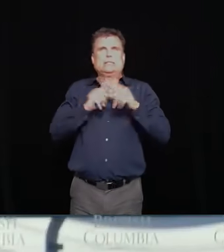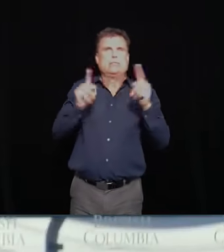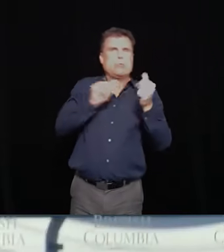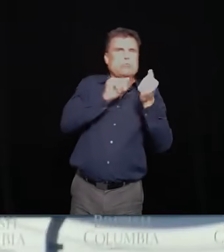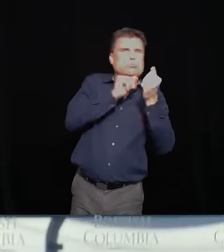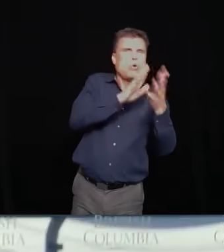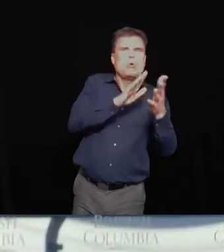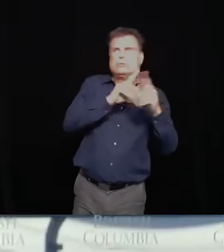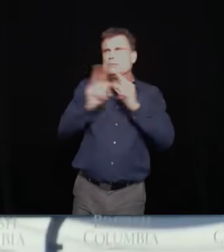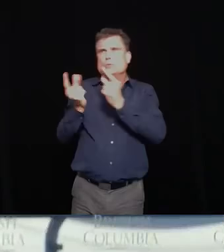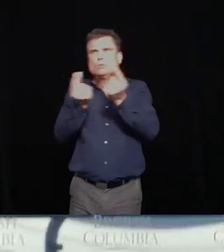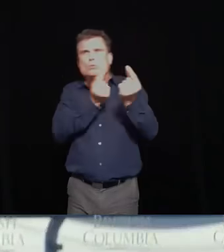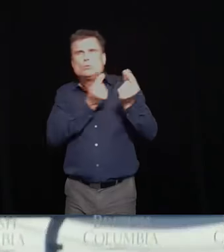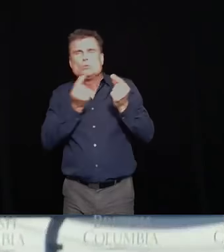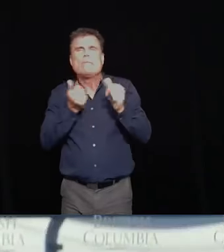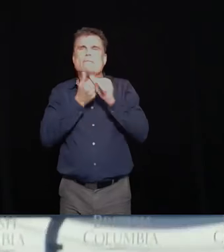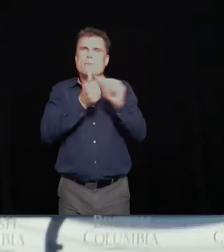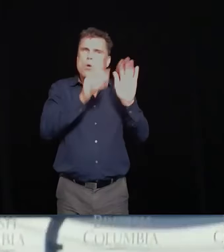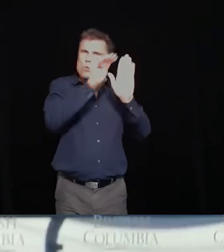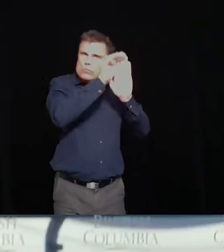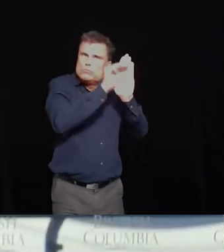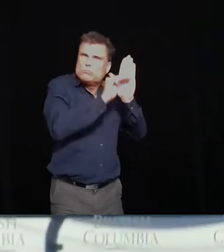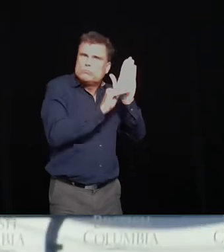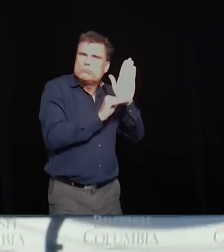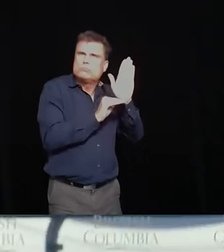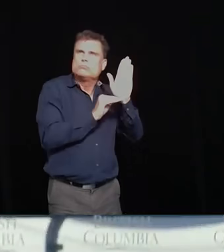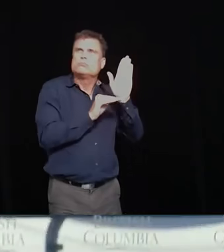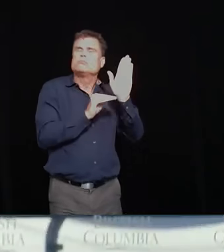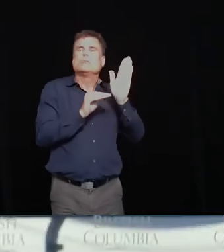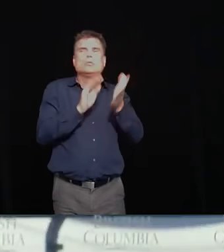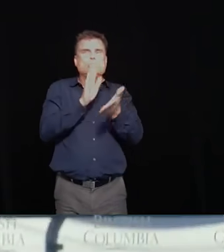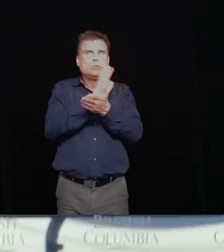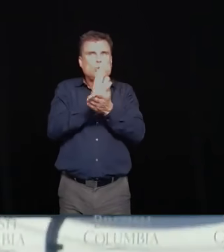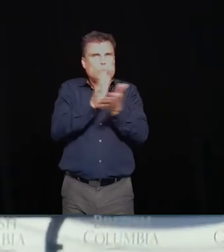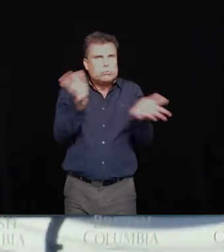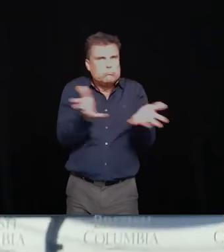that way. The next question comes from Andrea from global mail.